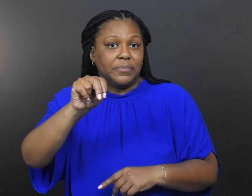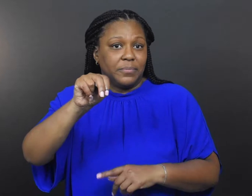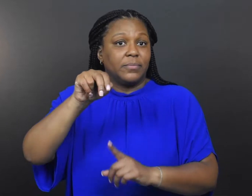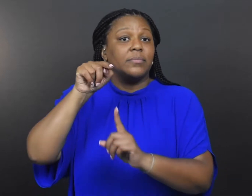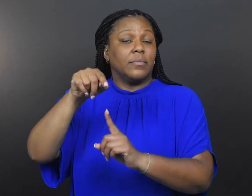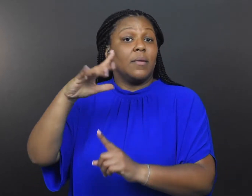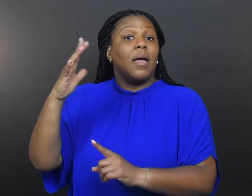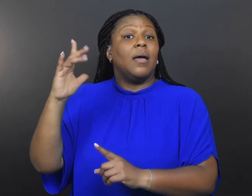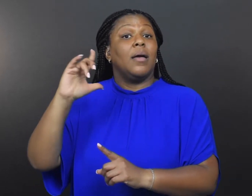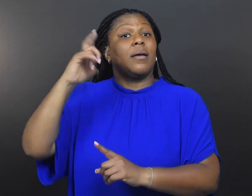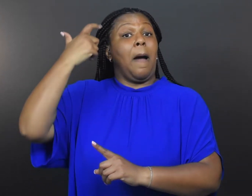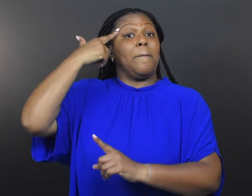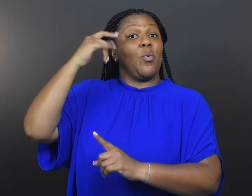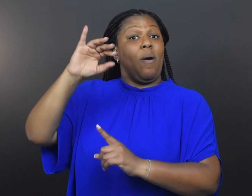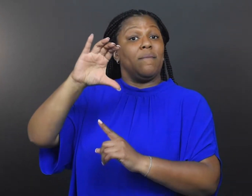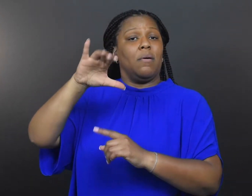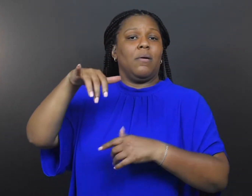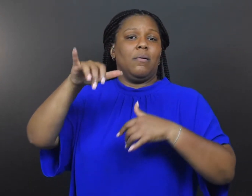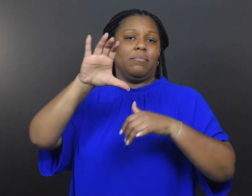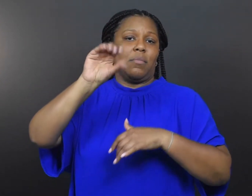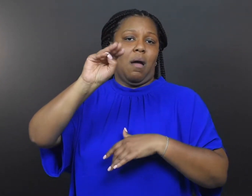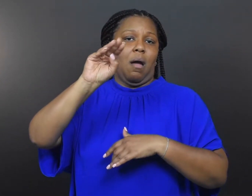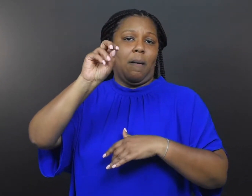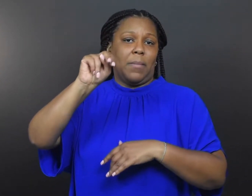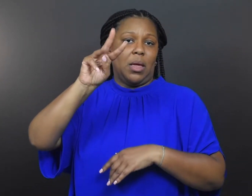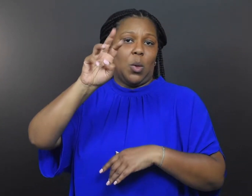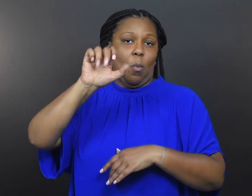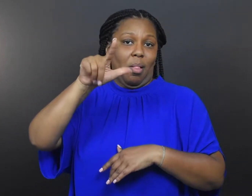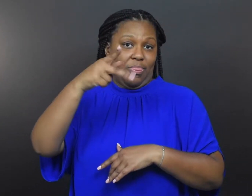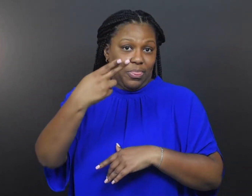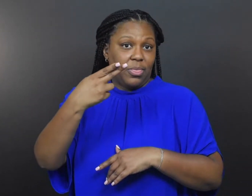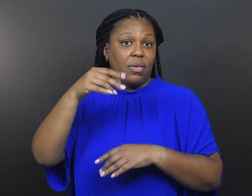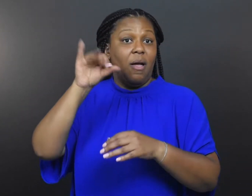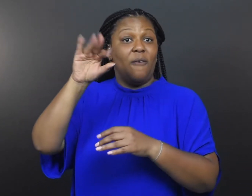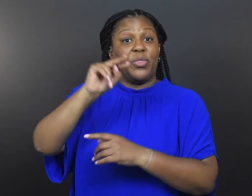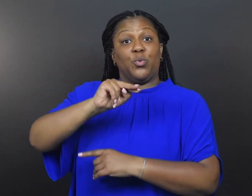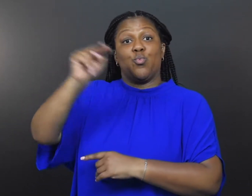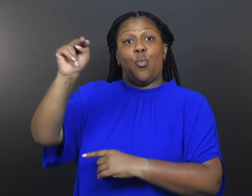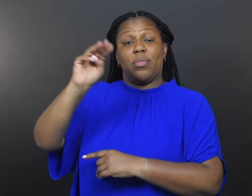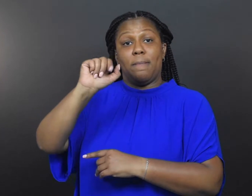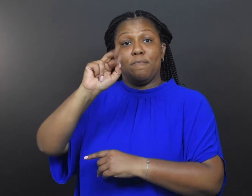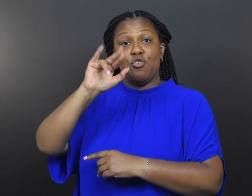the capital of the Commonwealth of the Northern Mariana Islands,